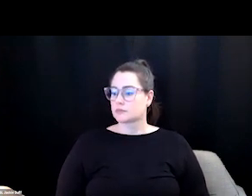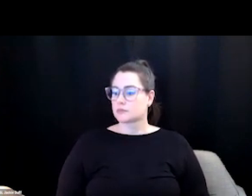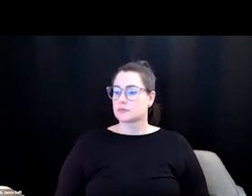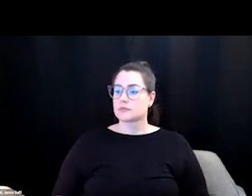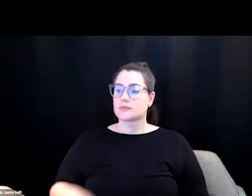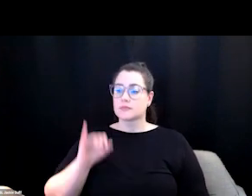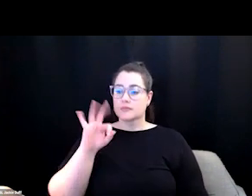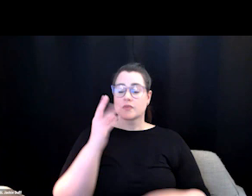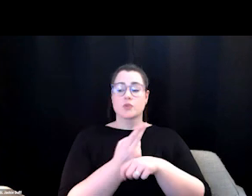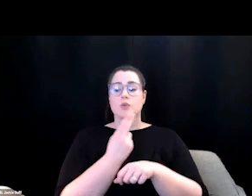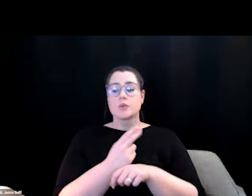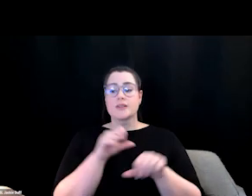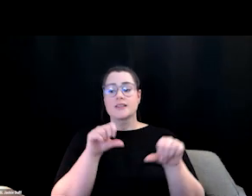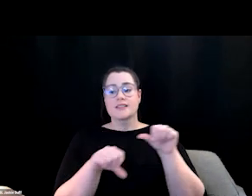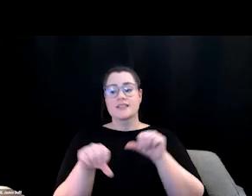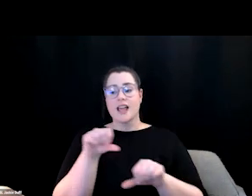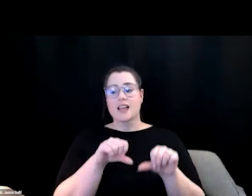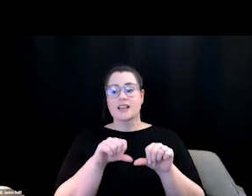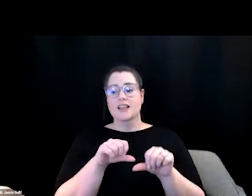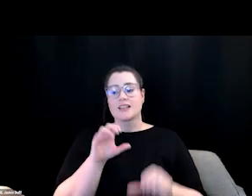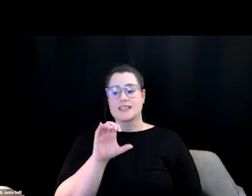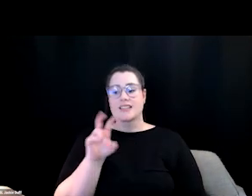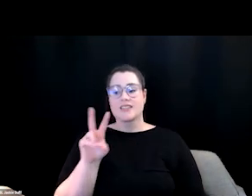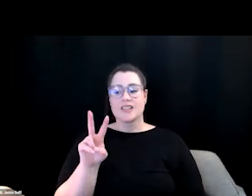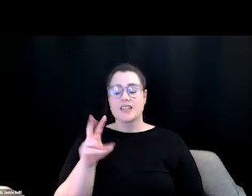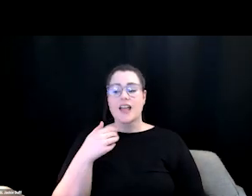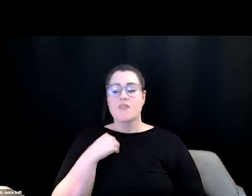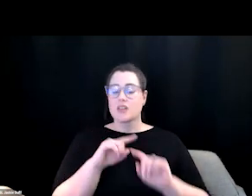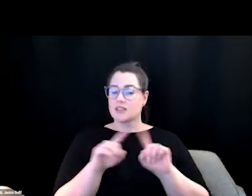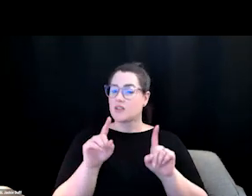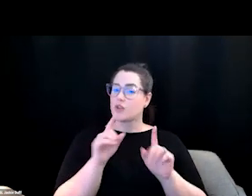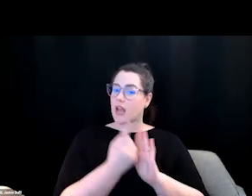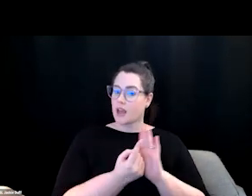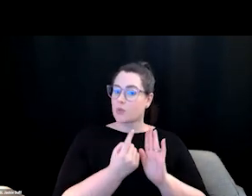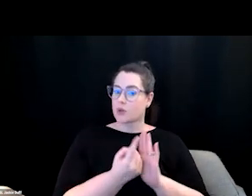that they have slightly different hours than our NSF Help Desk. So these are the hours listed here.